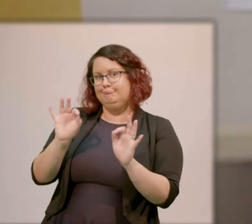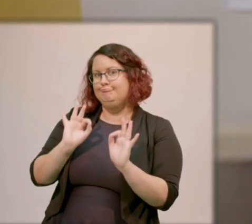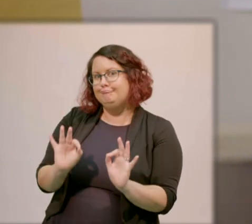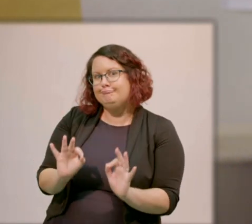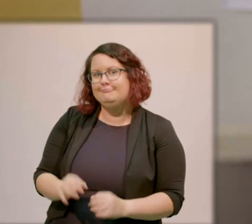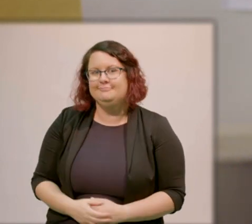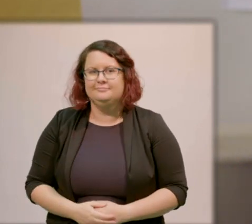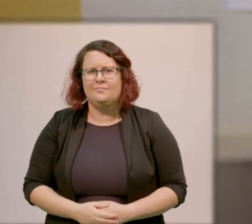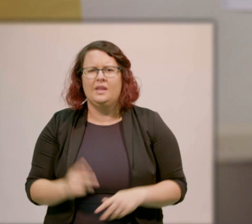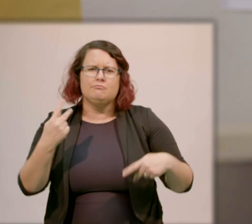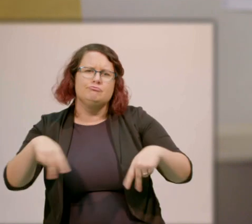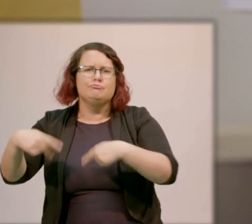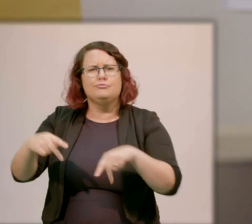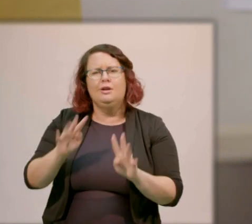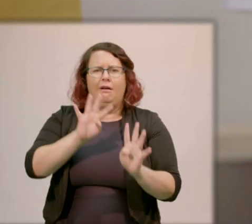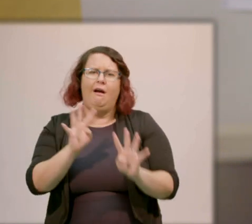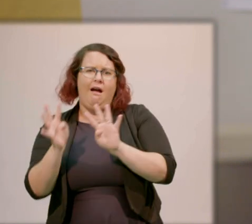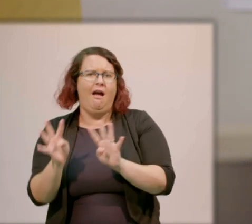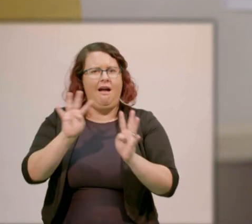They grooved to the sound of Cinders' band,